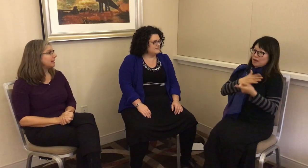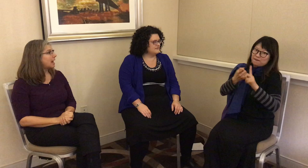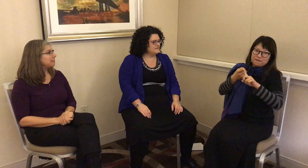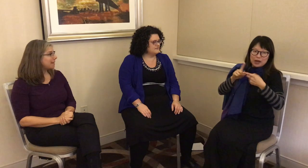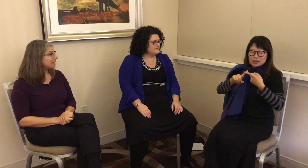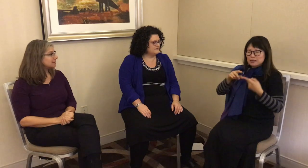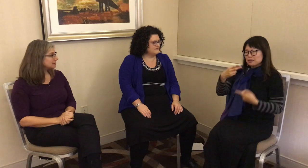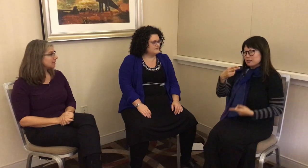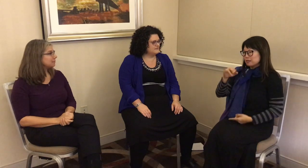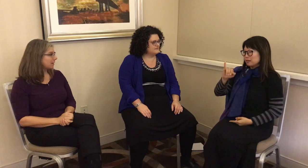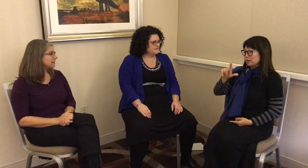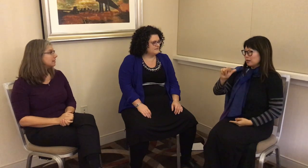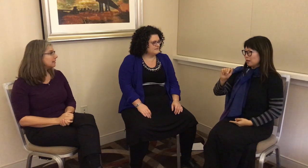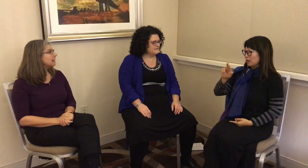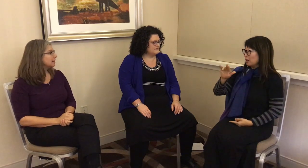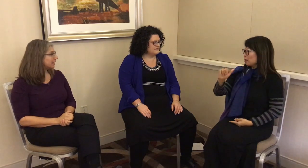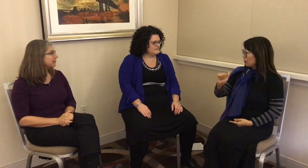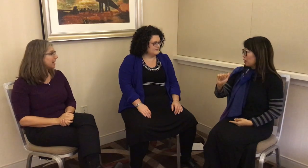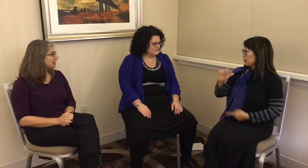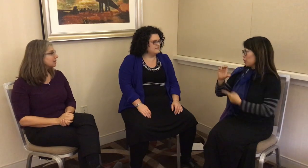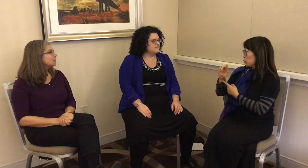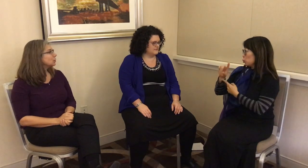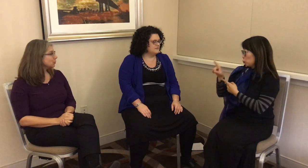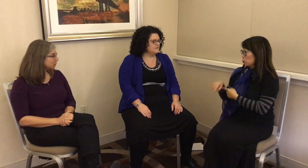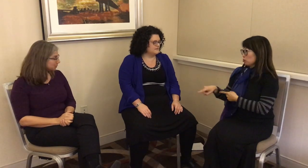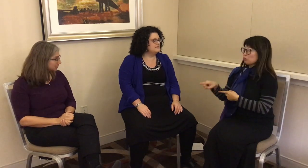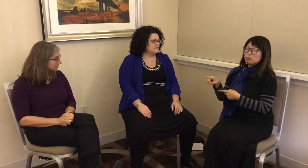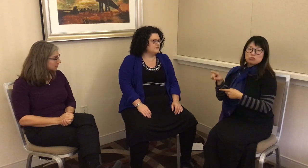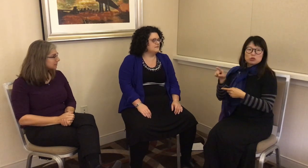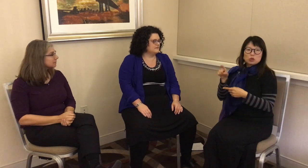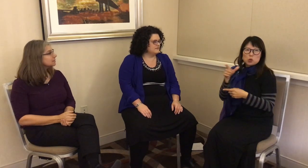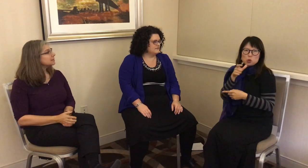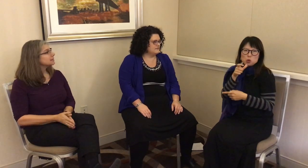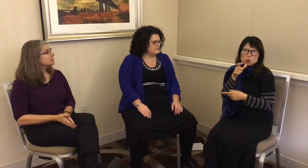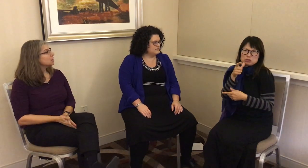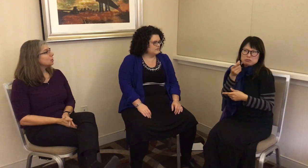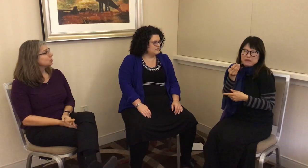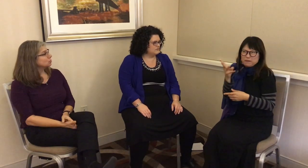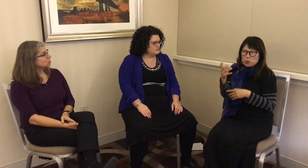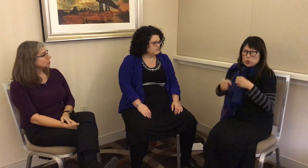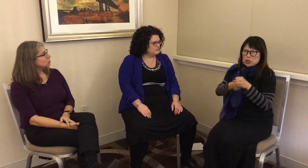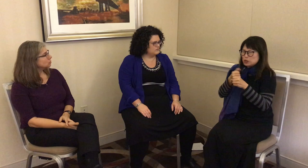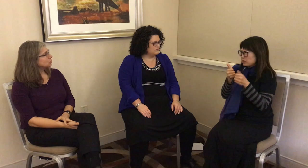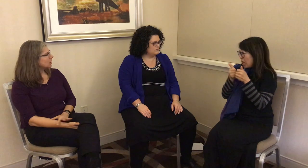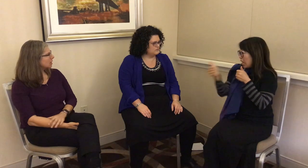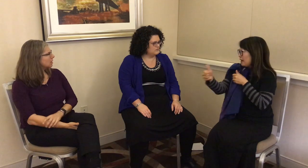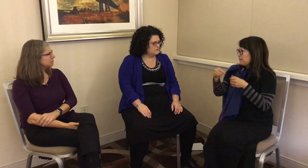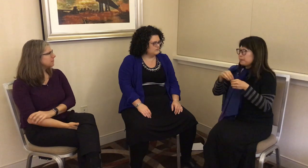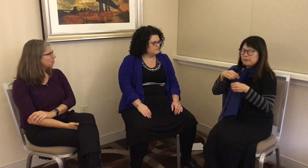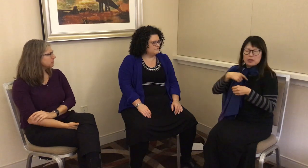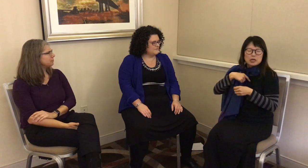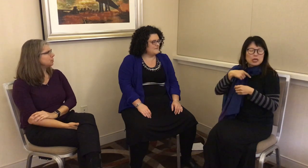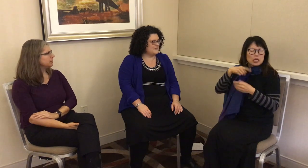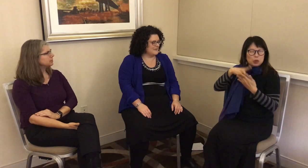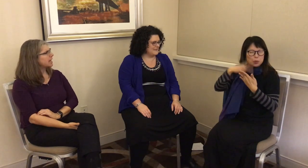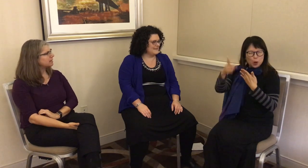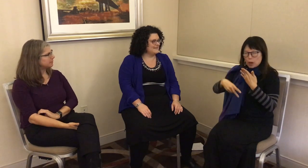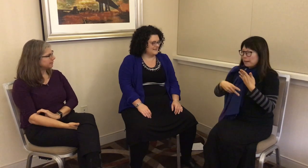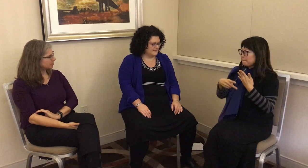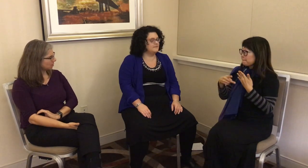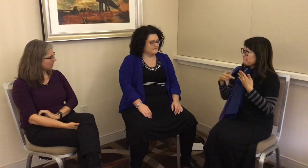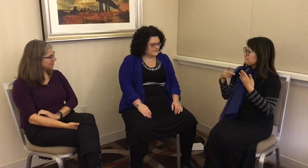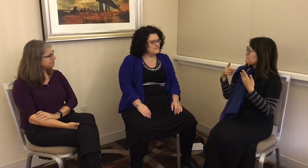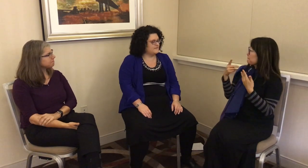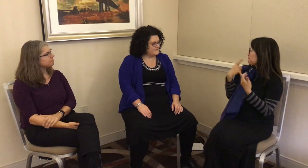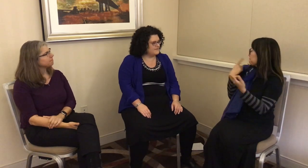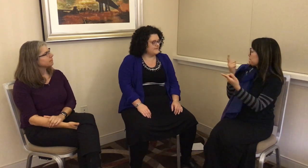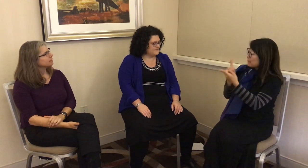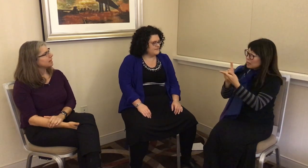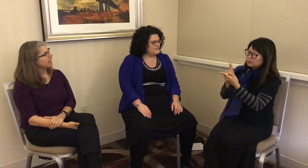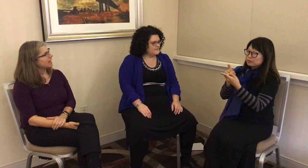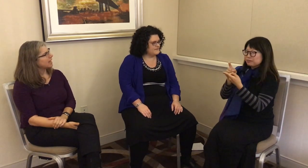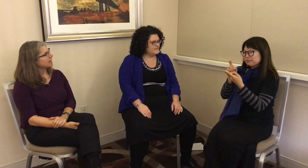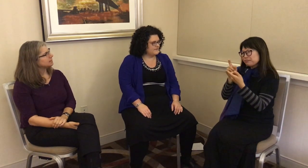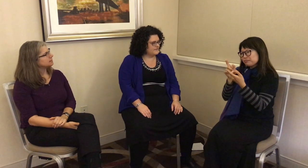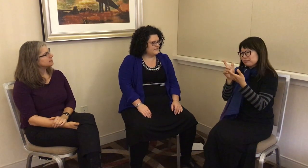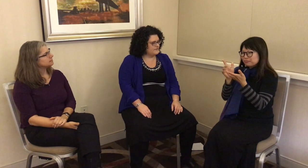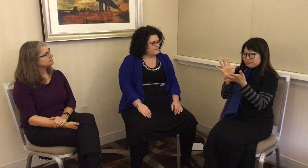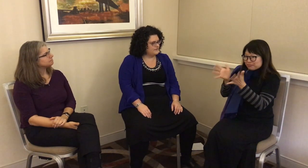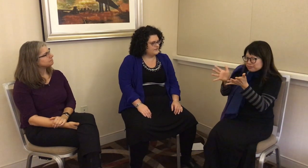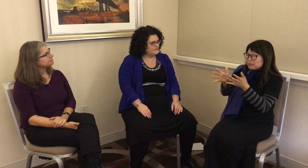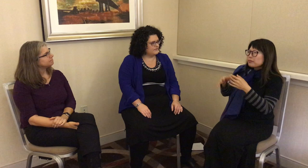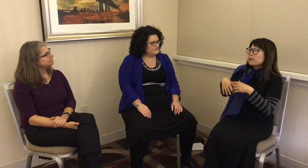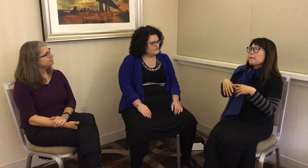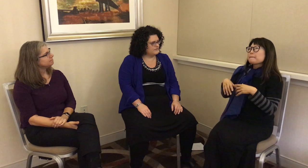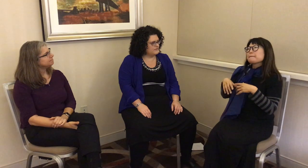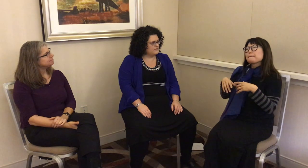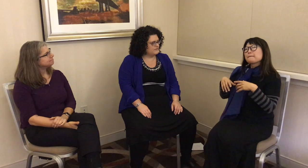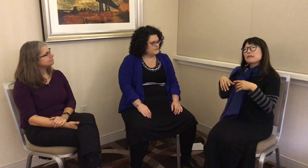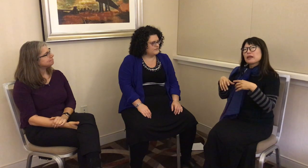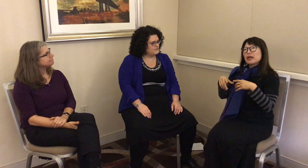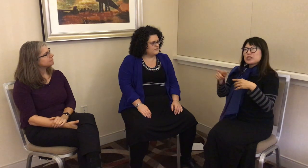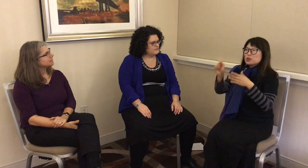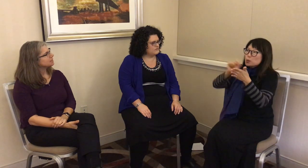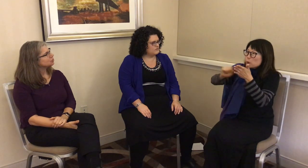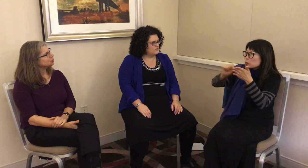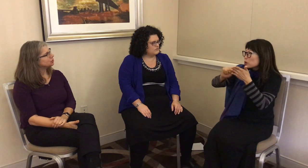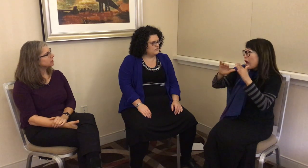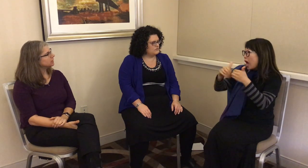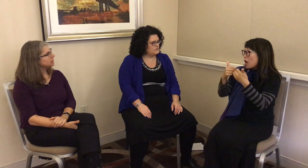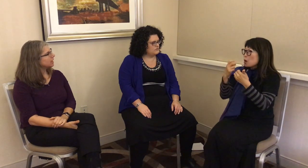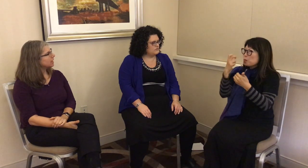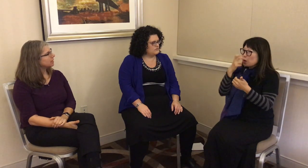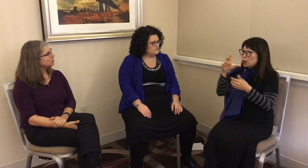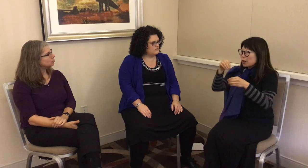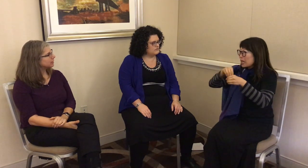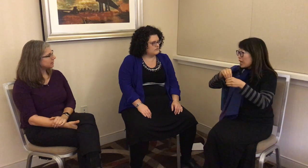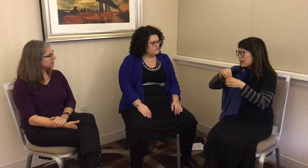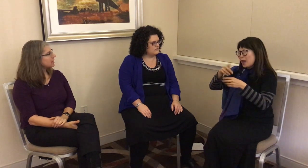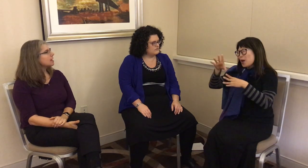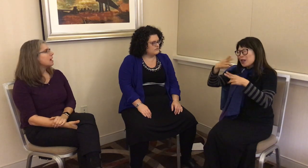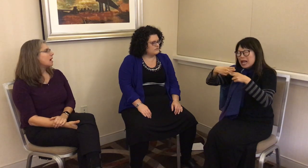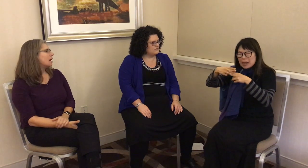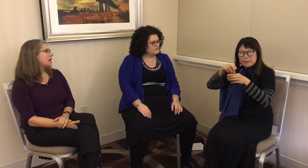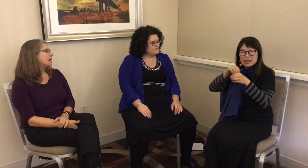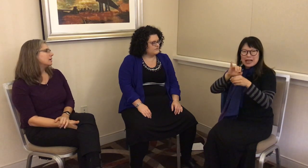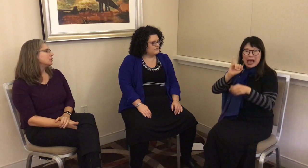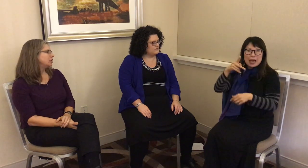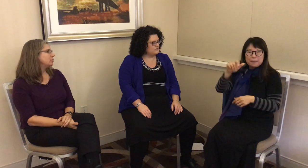that I met a friend, Hilaria Cruz, who was a few years ahead of me in the program. She’d